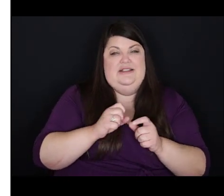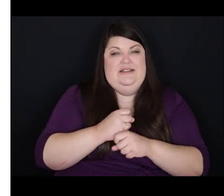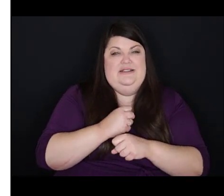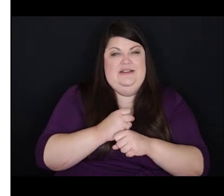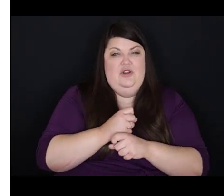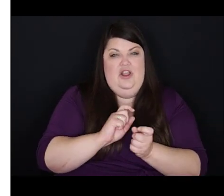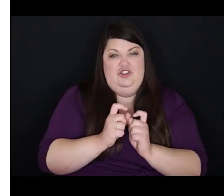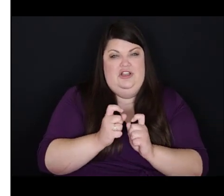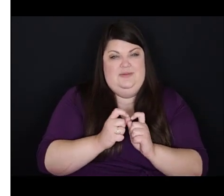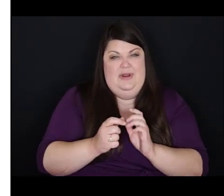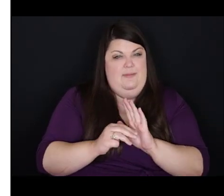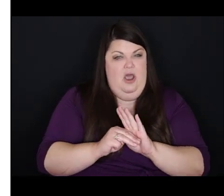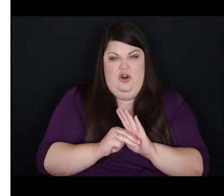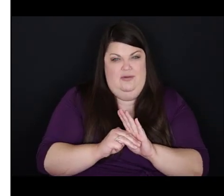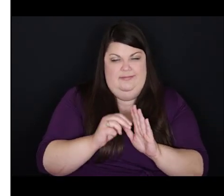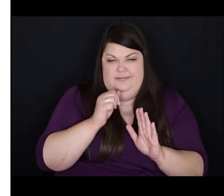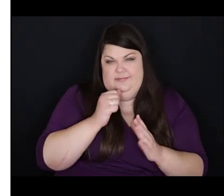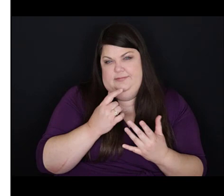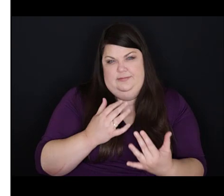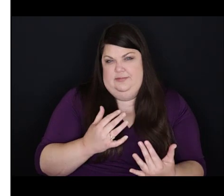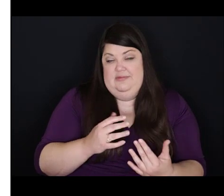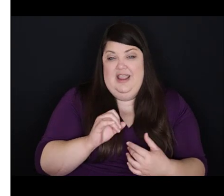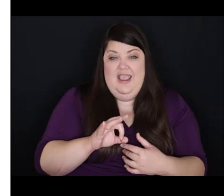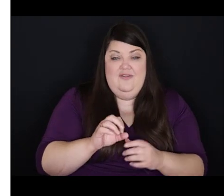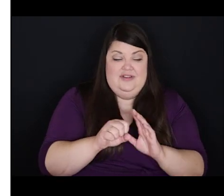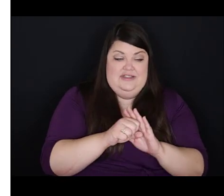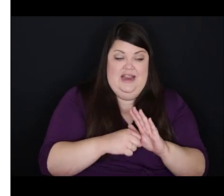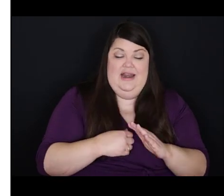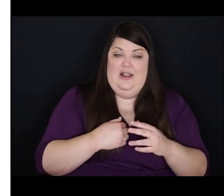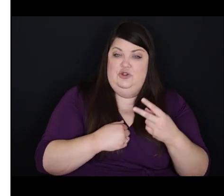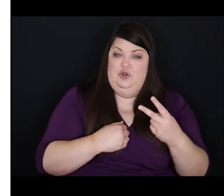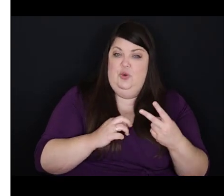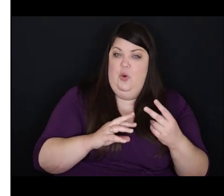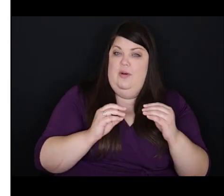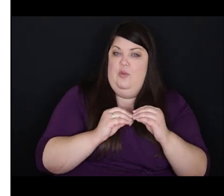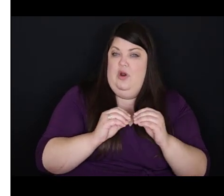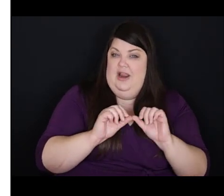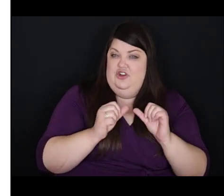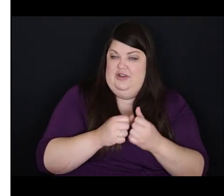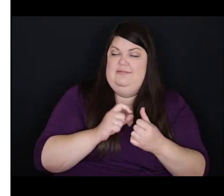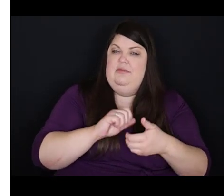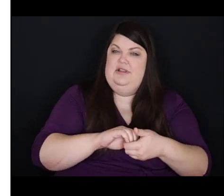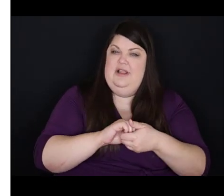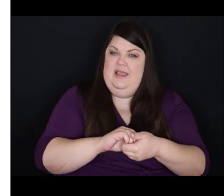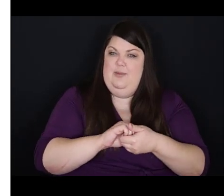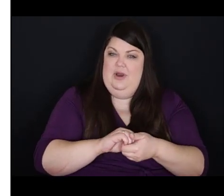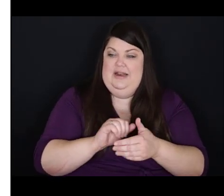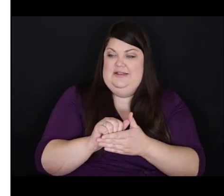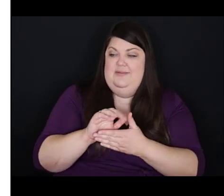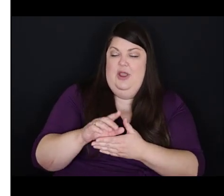If a State has two VR agencies, they must collaborate and submit only one expected level